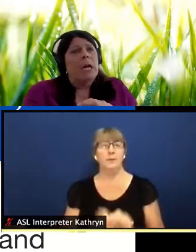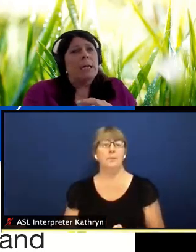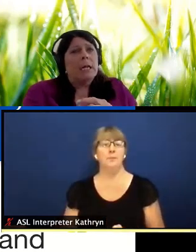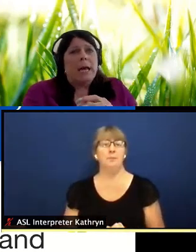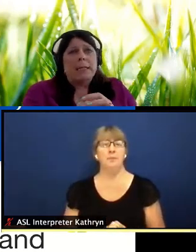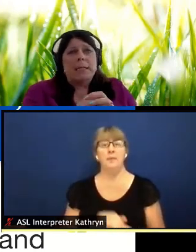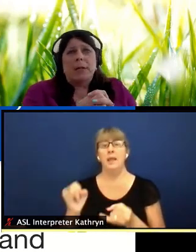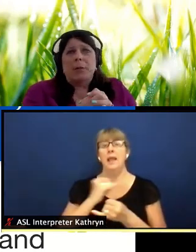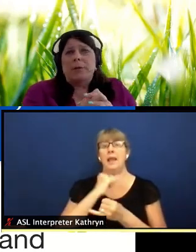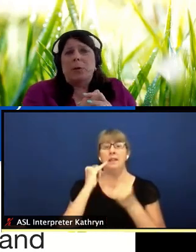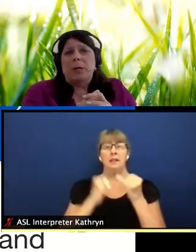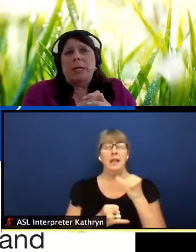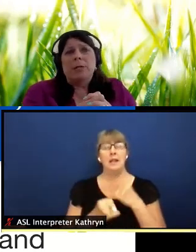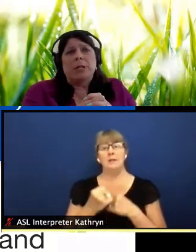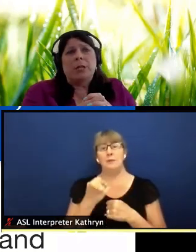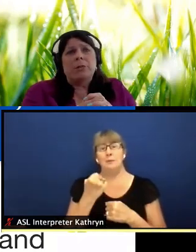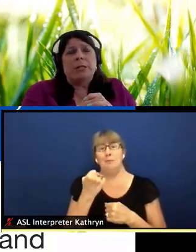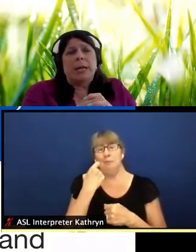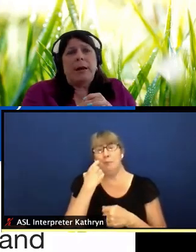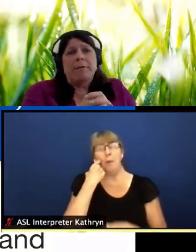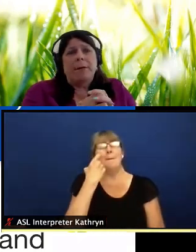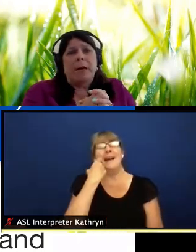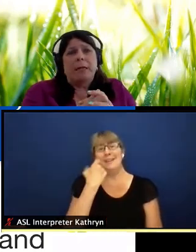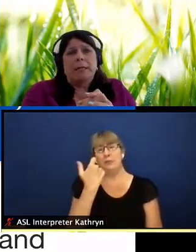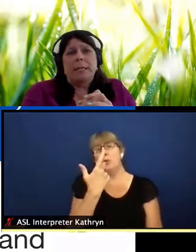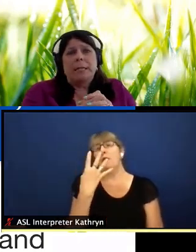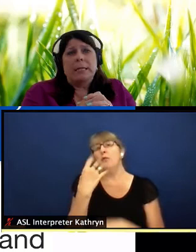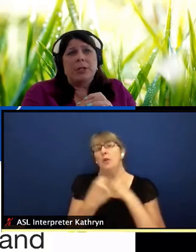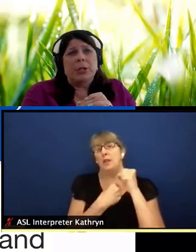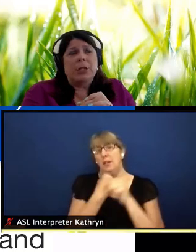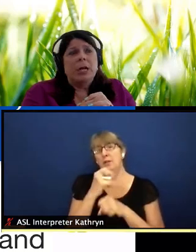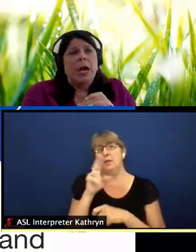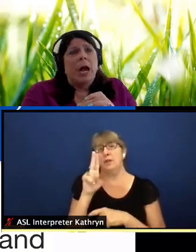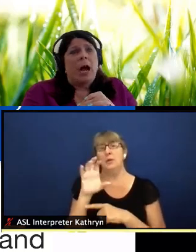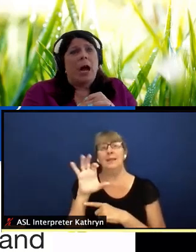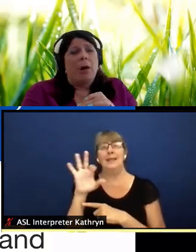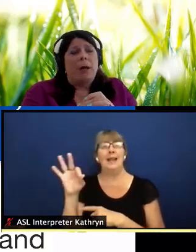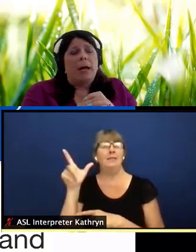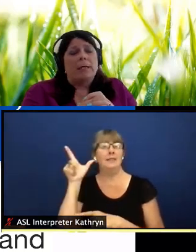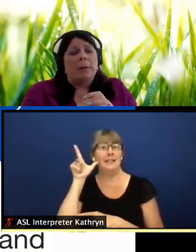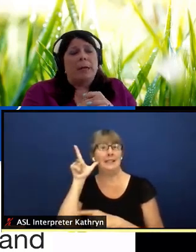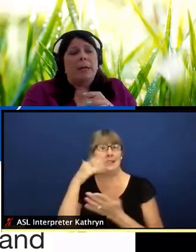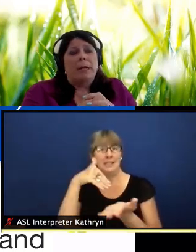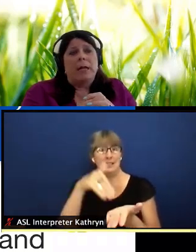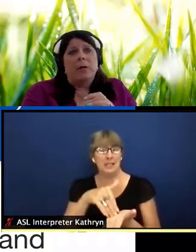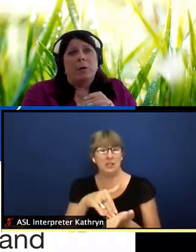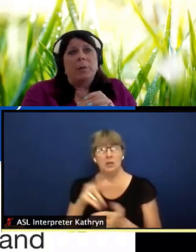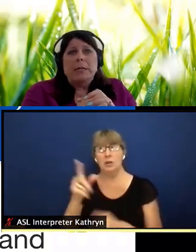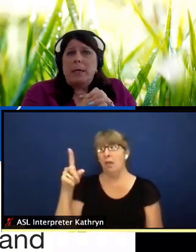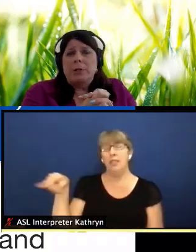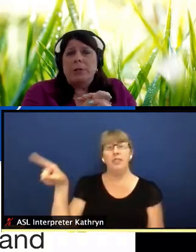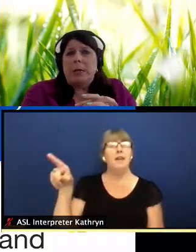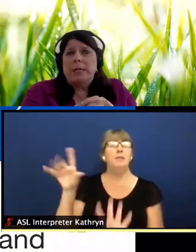In the last three or four years the UCF Listening Center has been an enormous help to us.